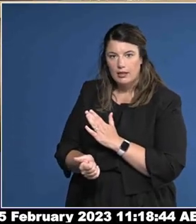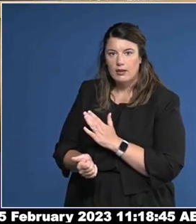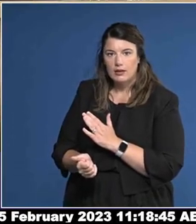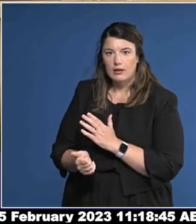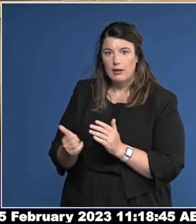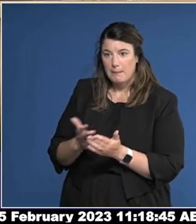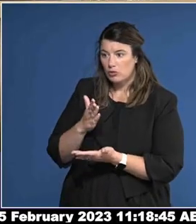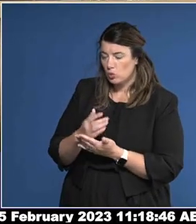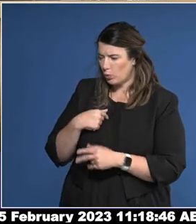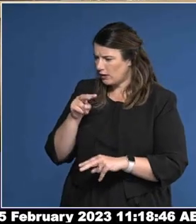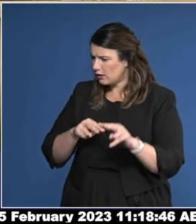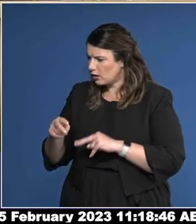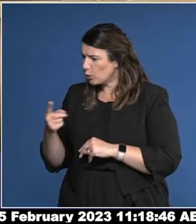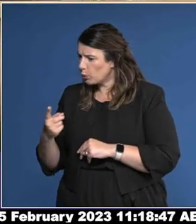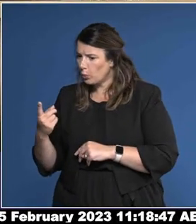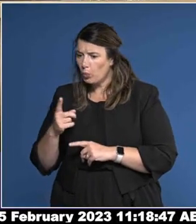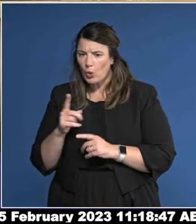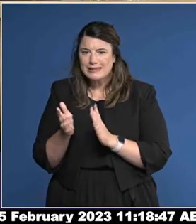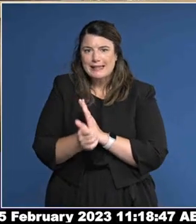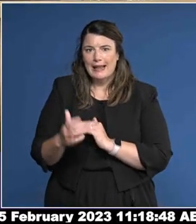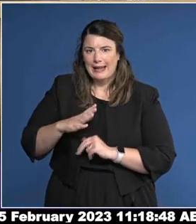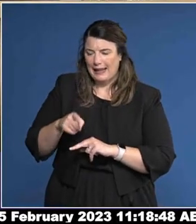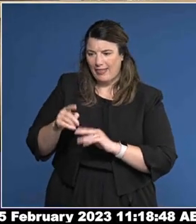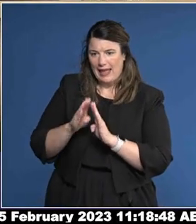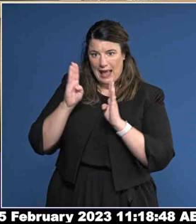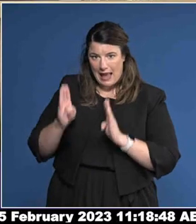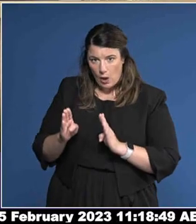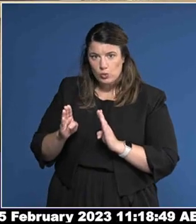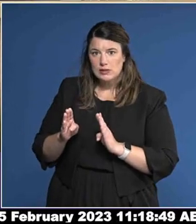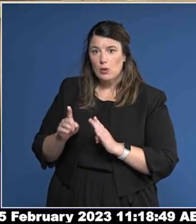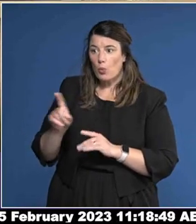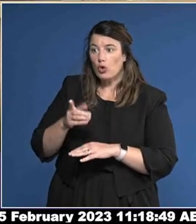and making sure the roles are - to use a technical term, are sized correctly.